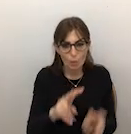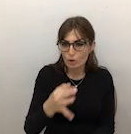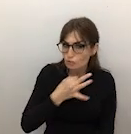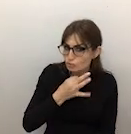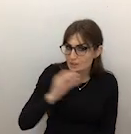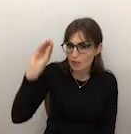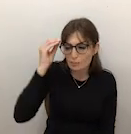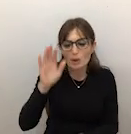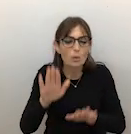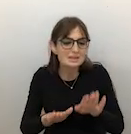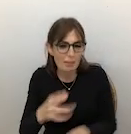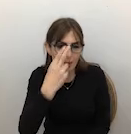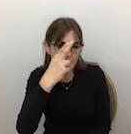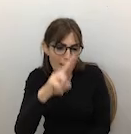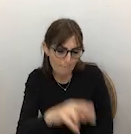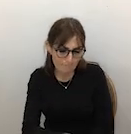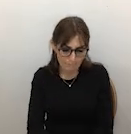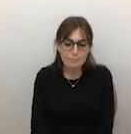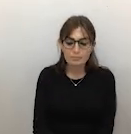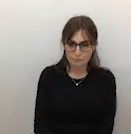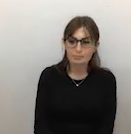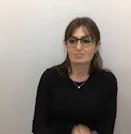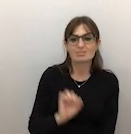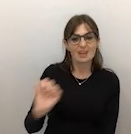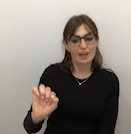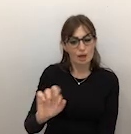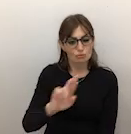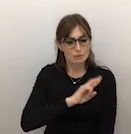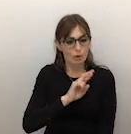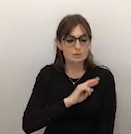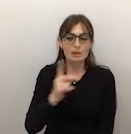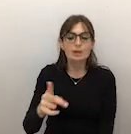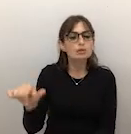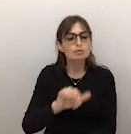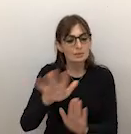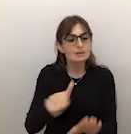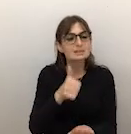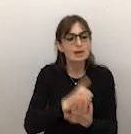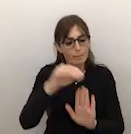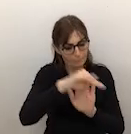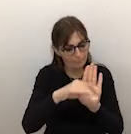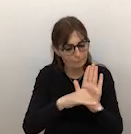and risk committee, or similar. The scope of the committee's responsibilities should be clearly set out in a committee charter,